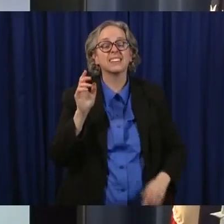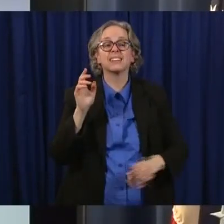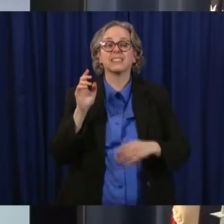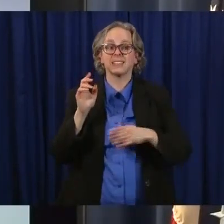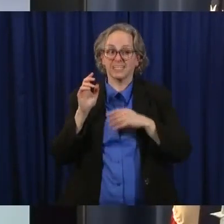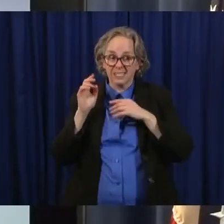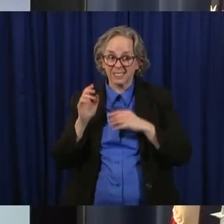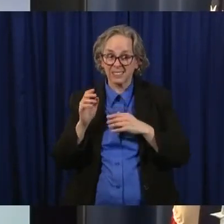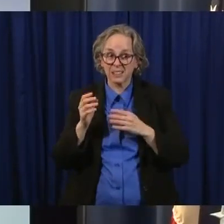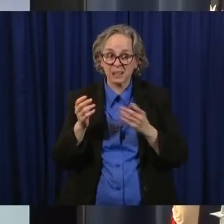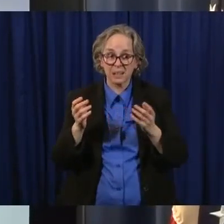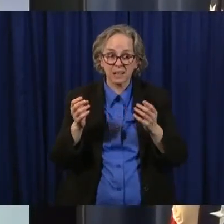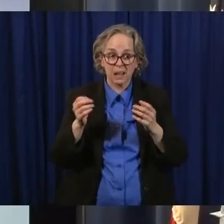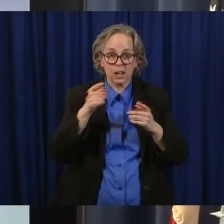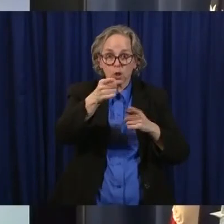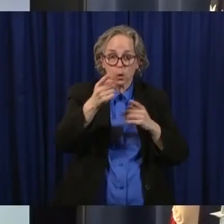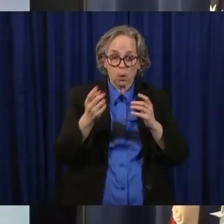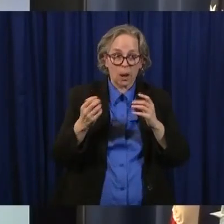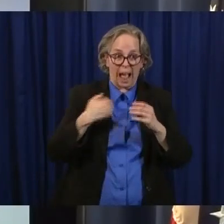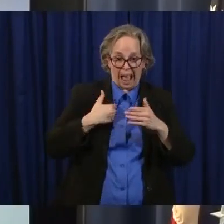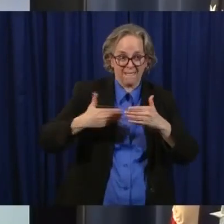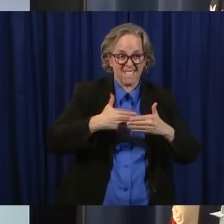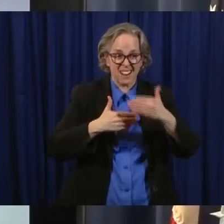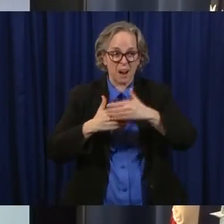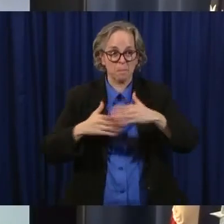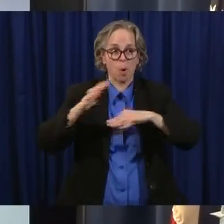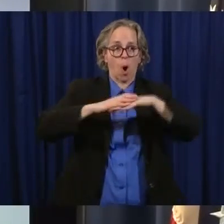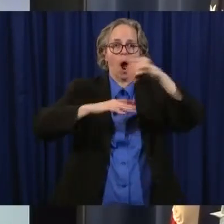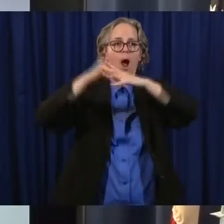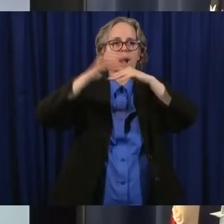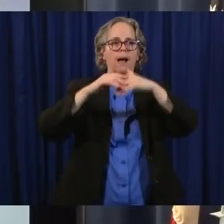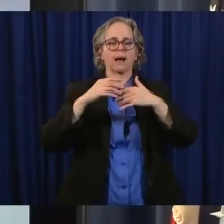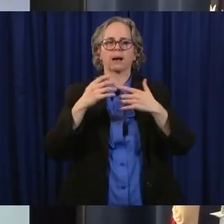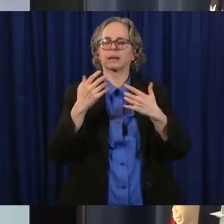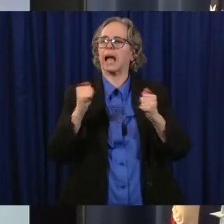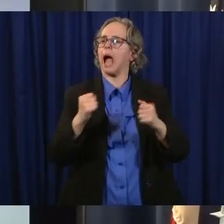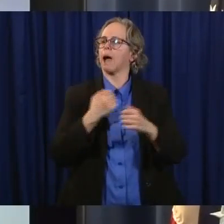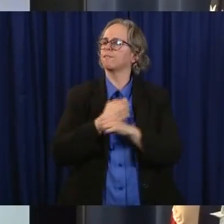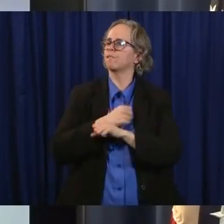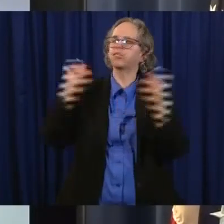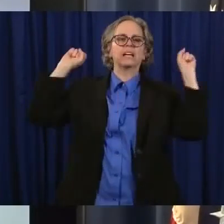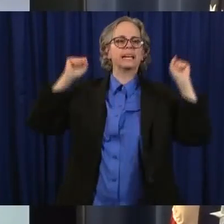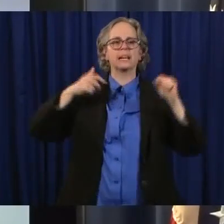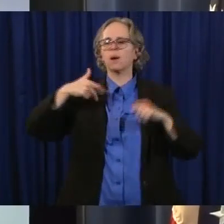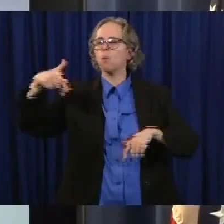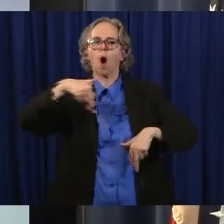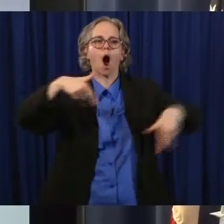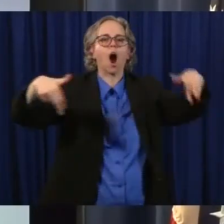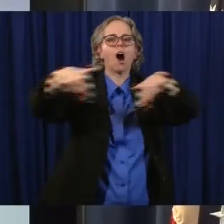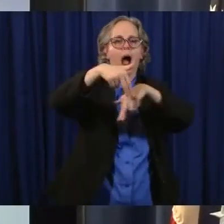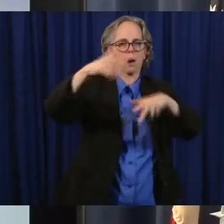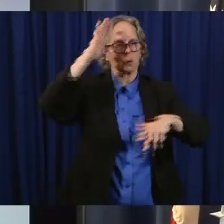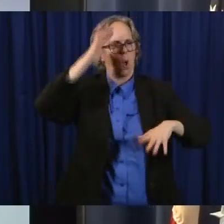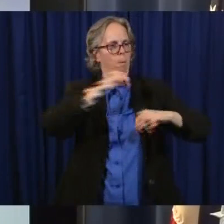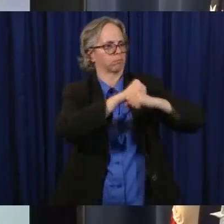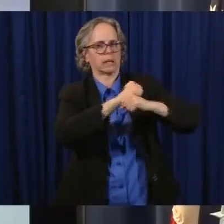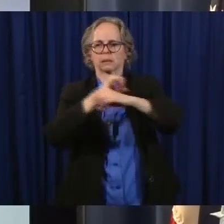TOP OF EACH OTHER. IN A REASONABLE MANNER. SO WE CAN GET THAT. THAT IS GOING TO ALLOW US TO BE